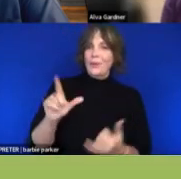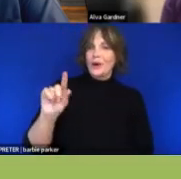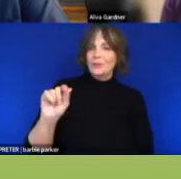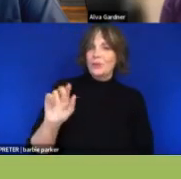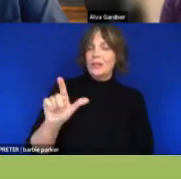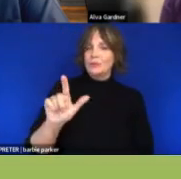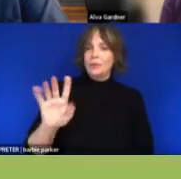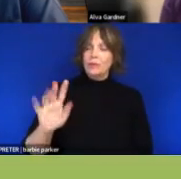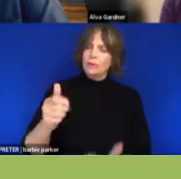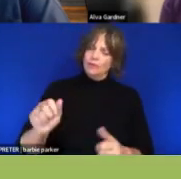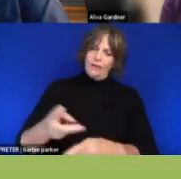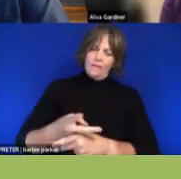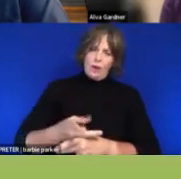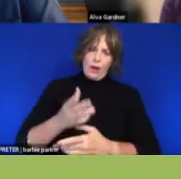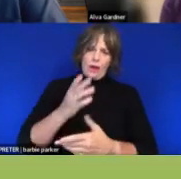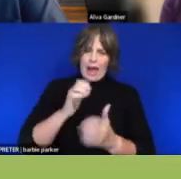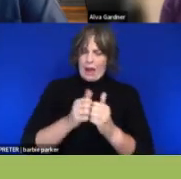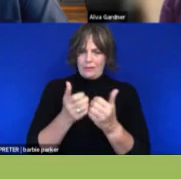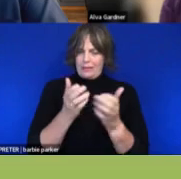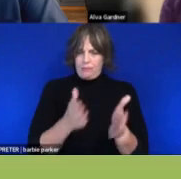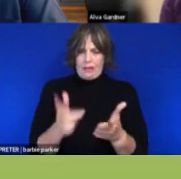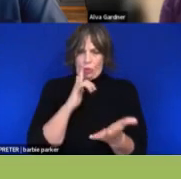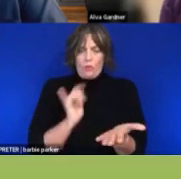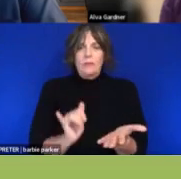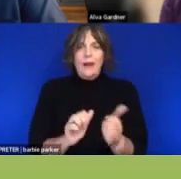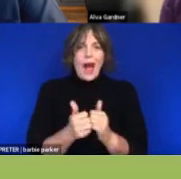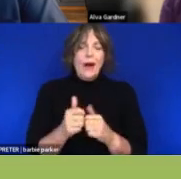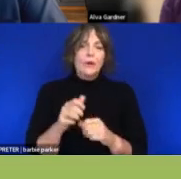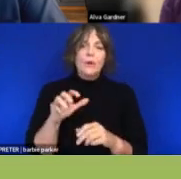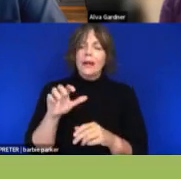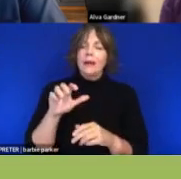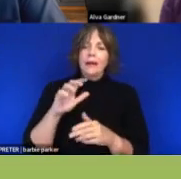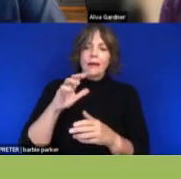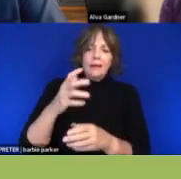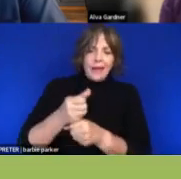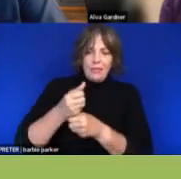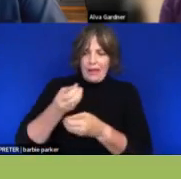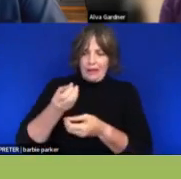really looks like, and how do we capture the information that is important to the person, those things that make the person